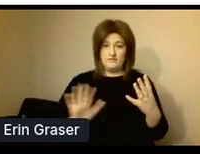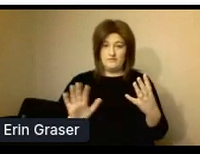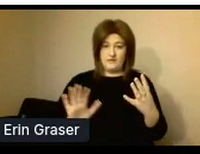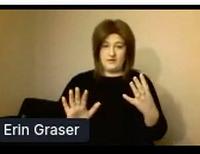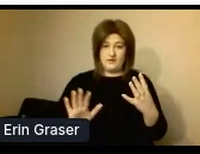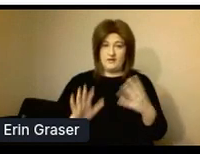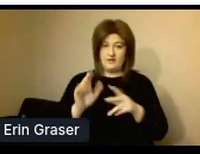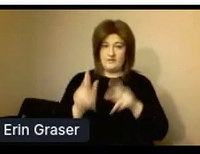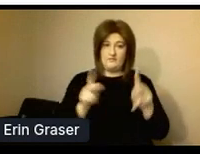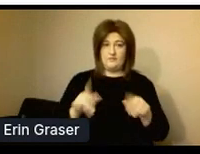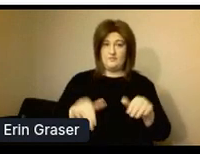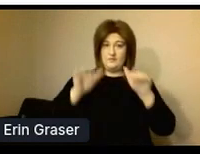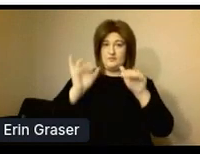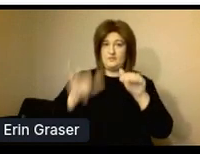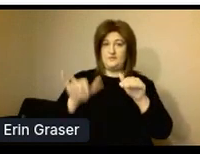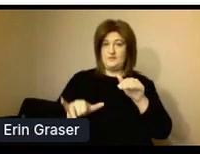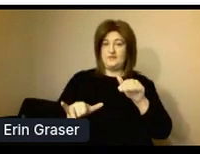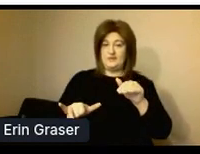experience and are impacted by violence.